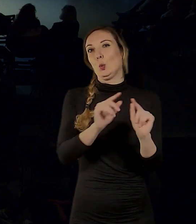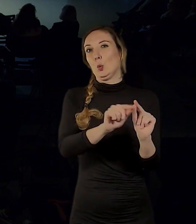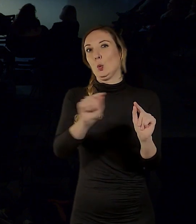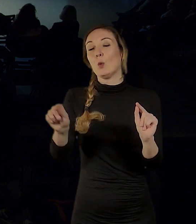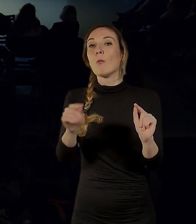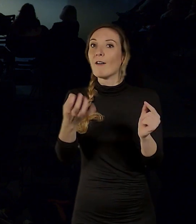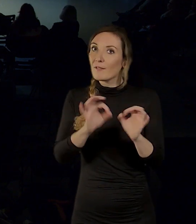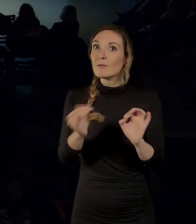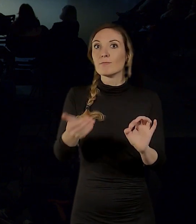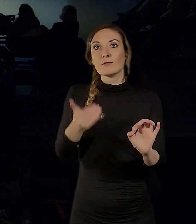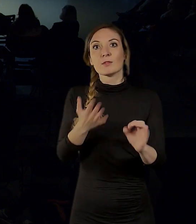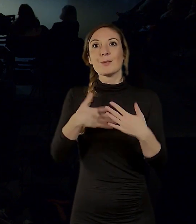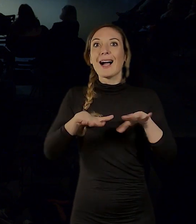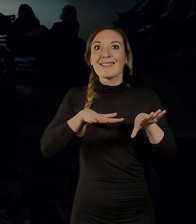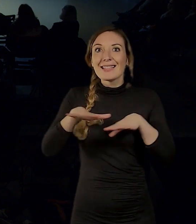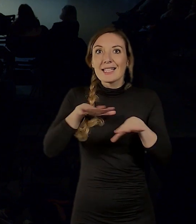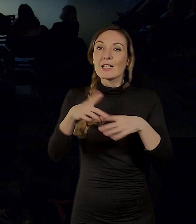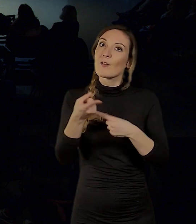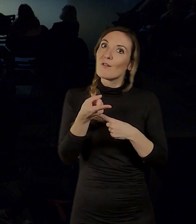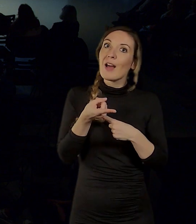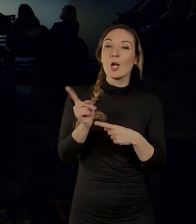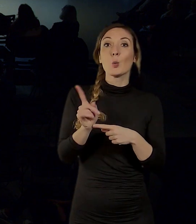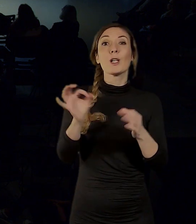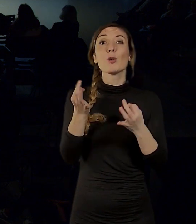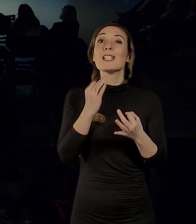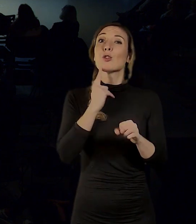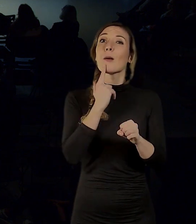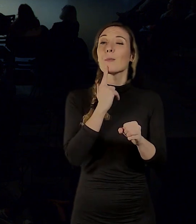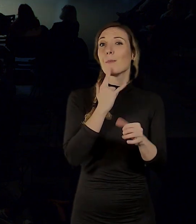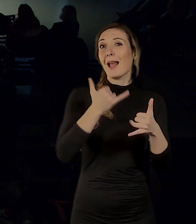center of the subcenter, it was important for us. And there was